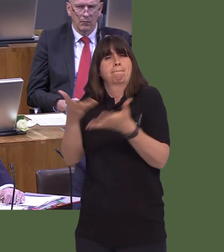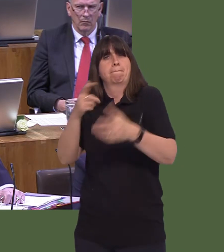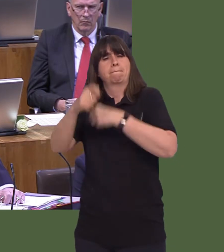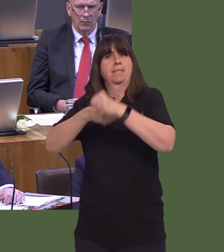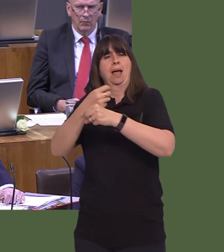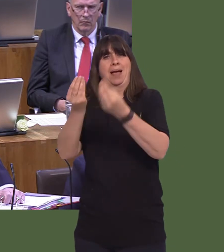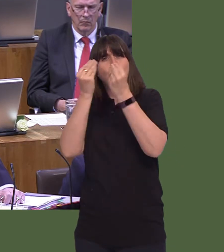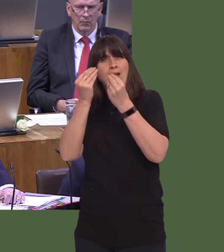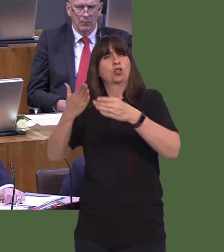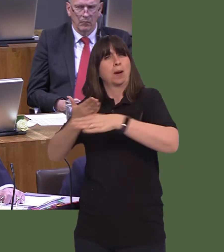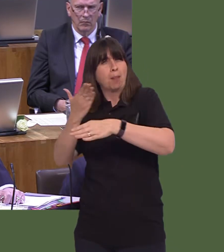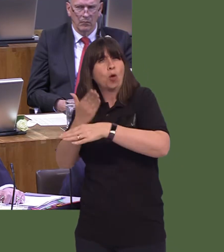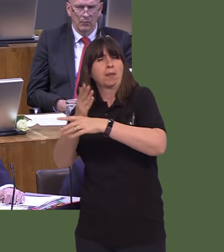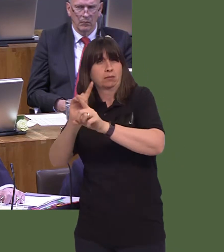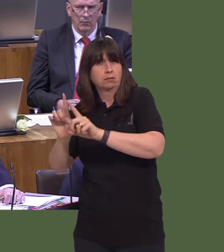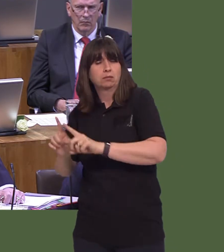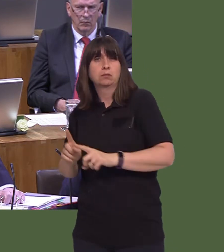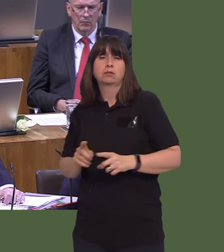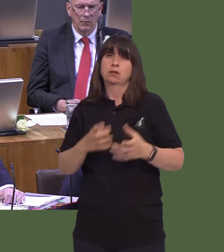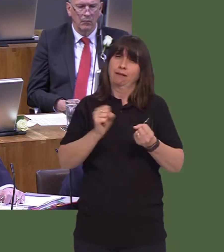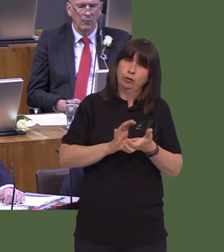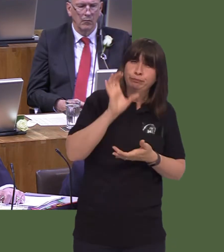There's £625,000 for the local authorities to develop apprenticeship and traineeship